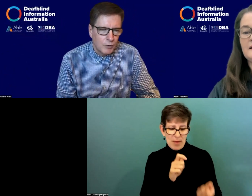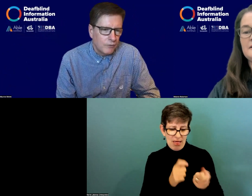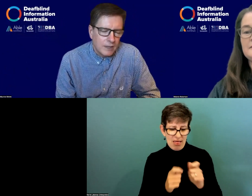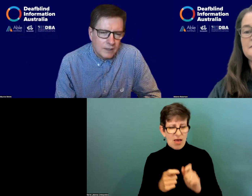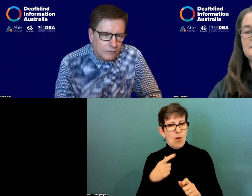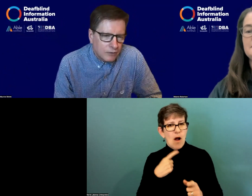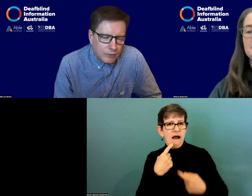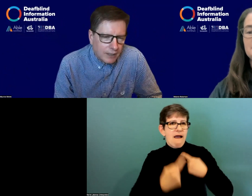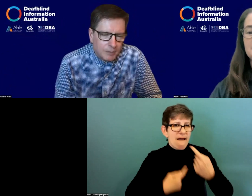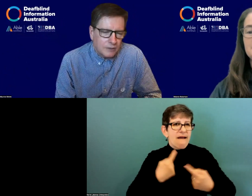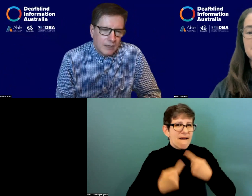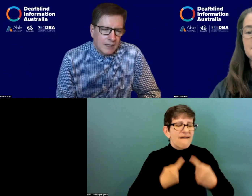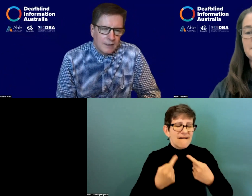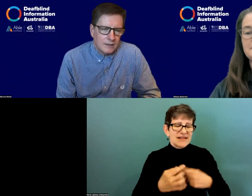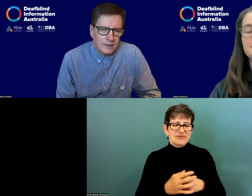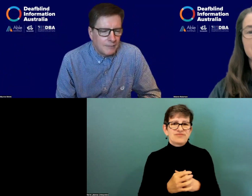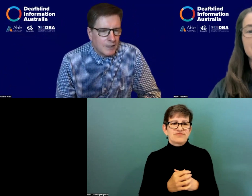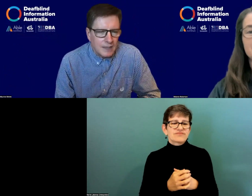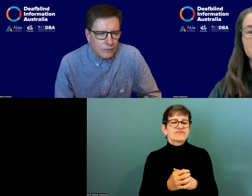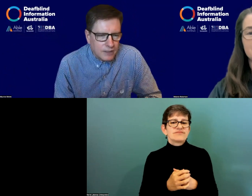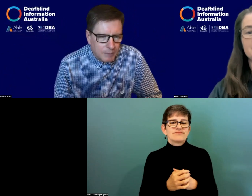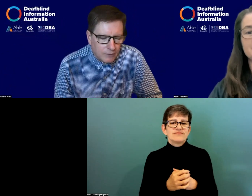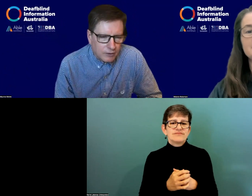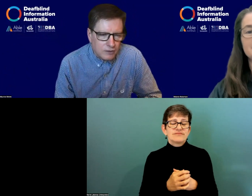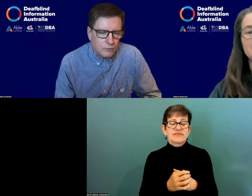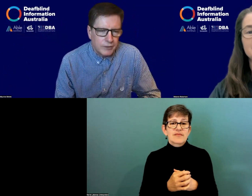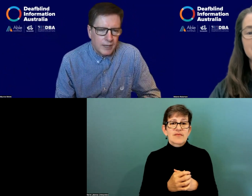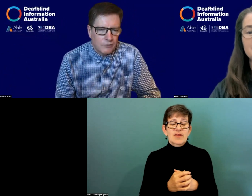Like doing it but doing it at a time that they don't expect during the school day.